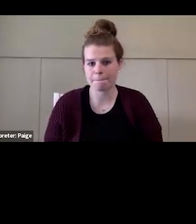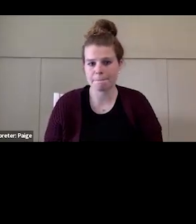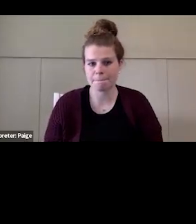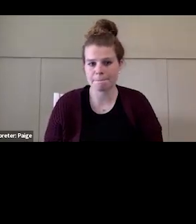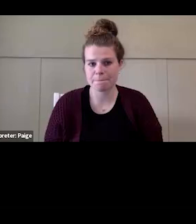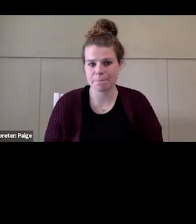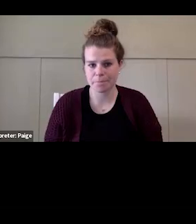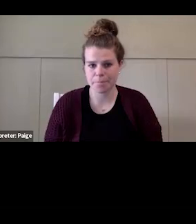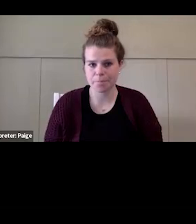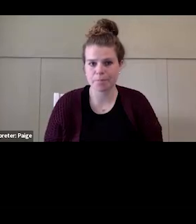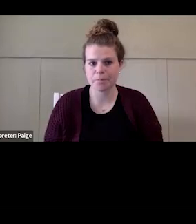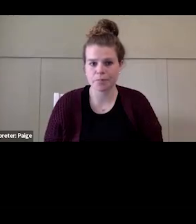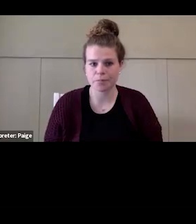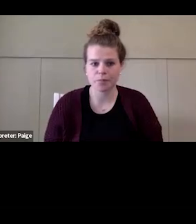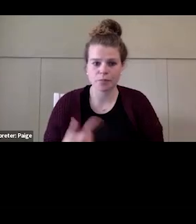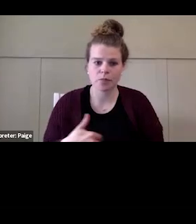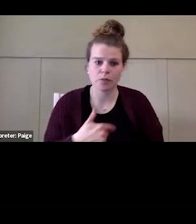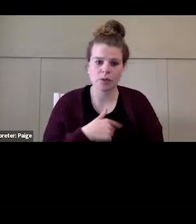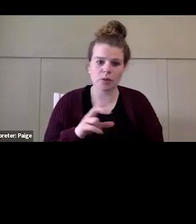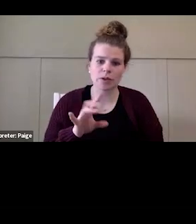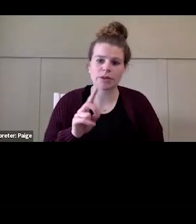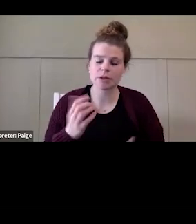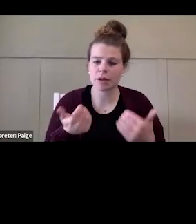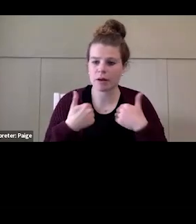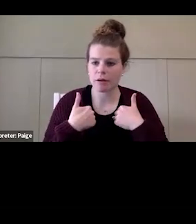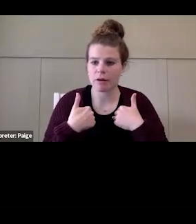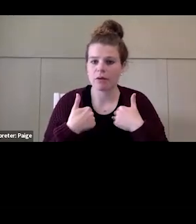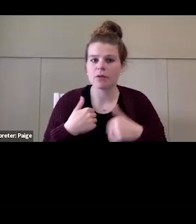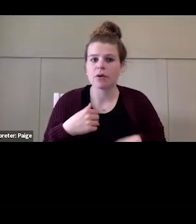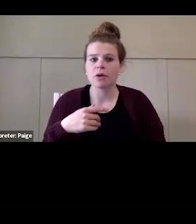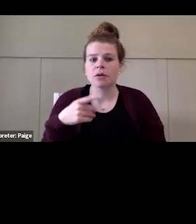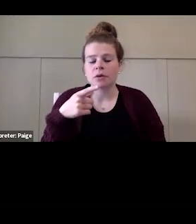We did have a third-party evaluation